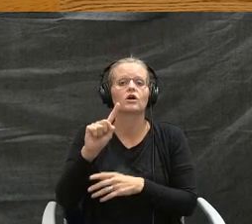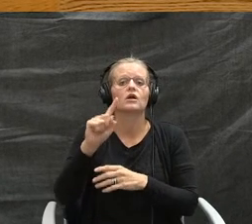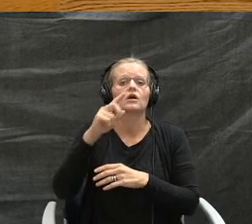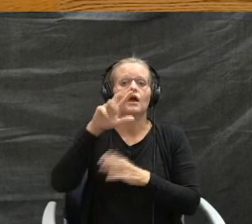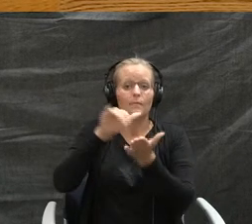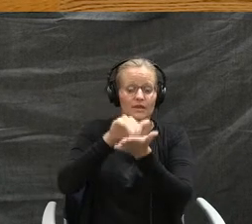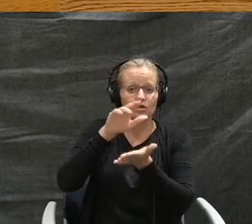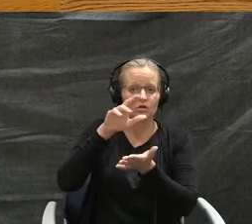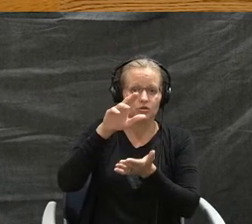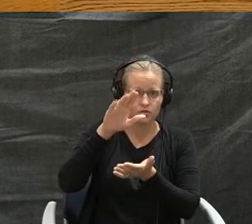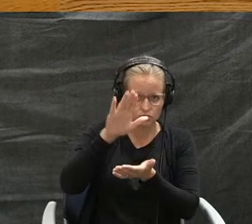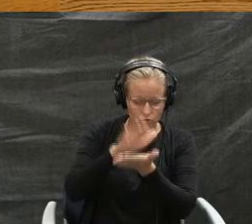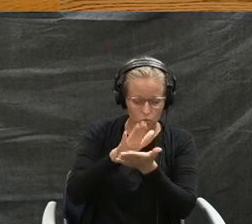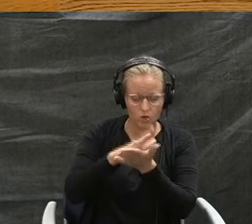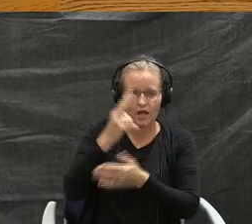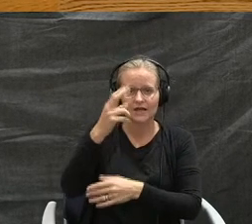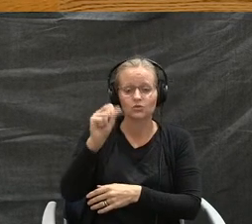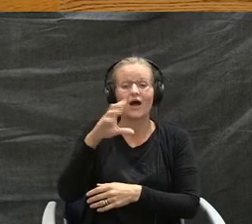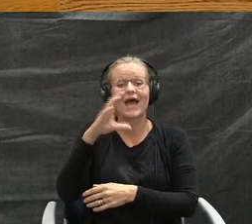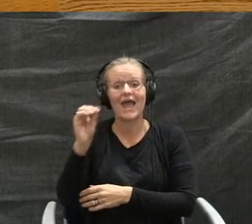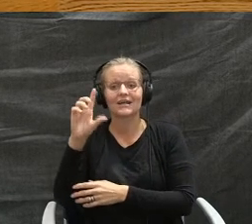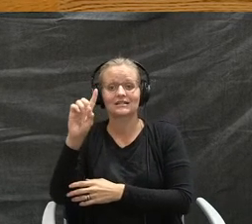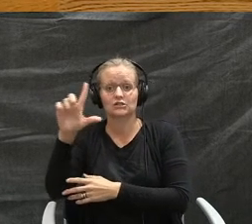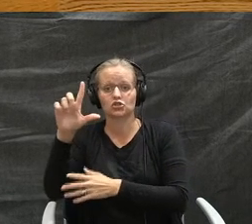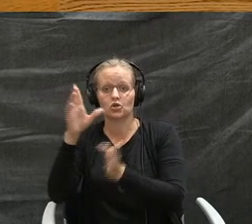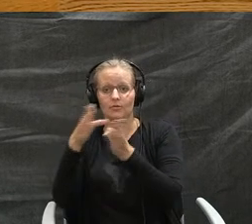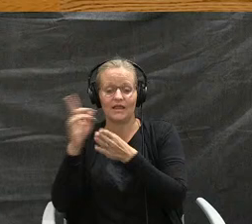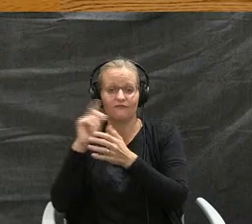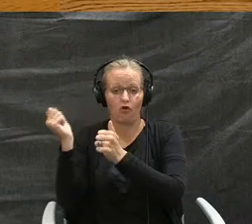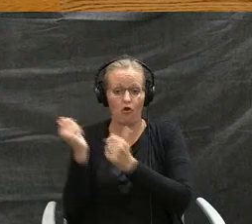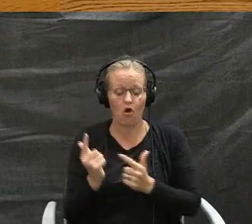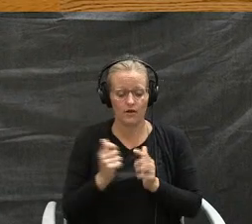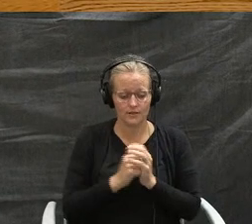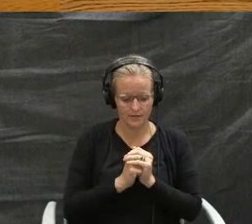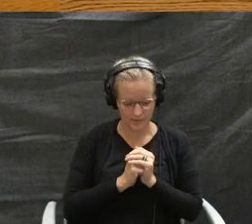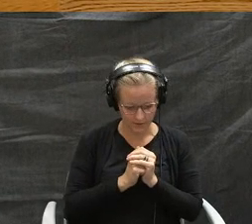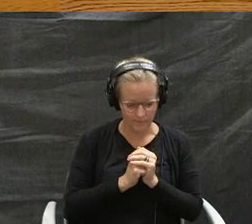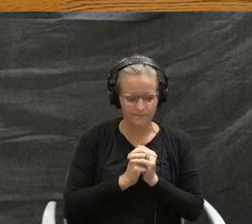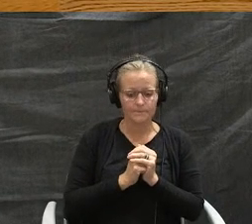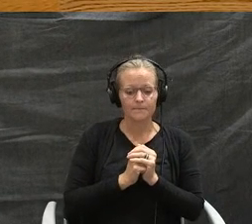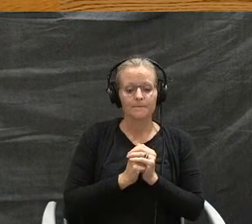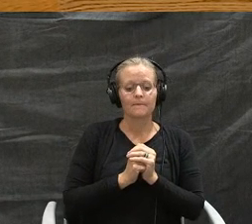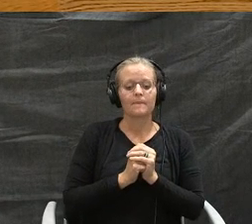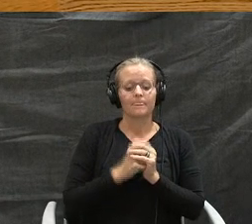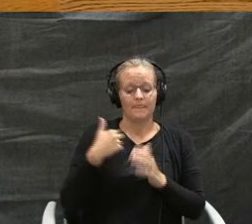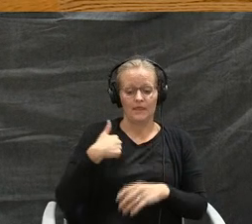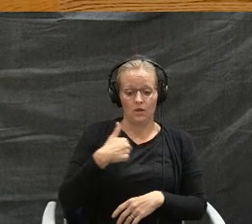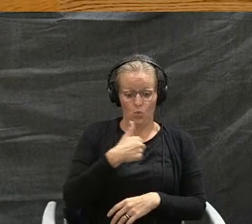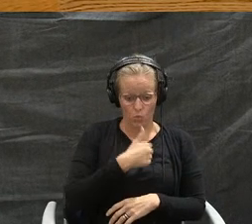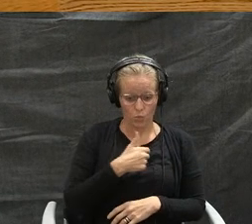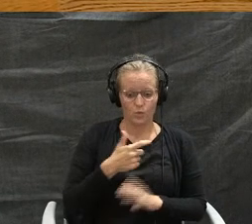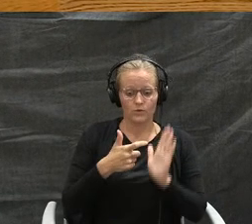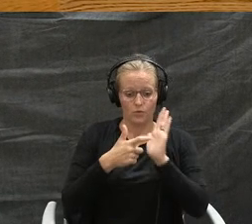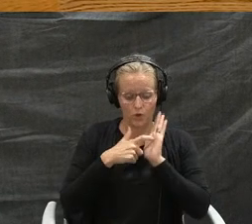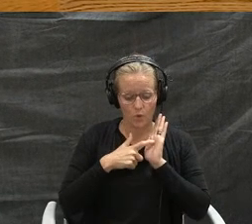school districts in the state of Minnesota to select and implement an appropriate based learning model in accordance